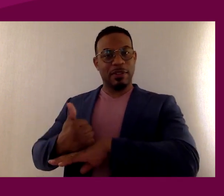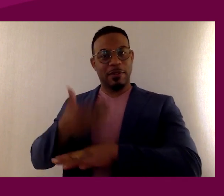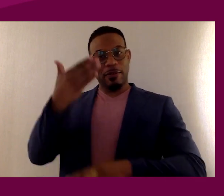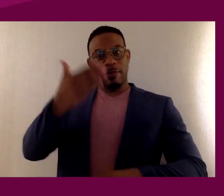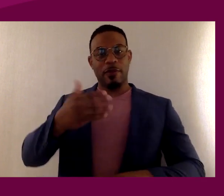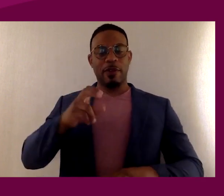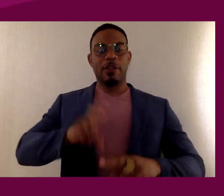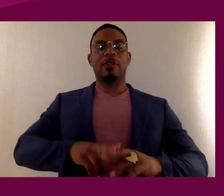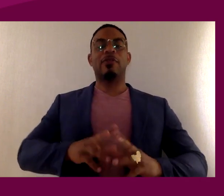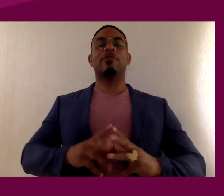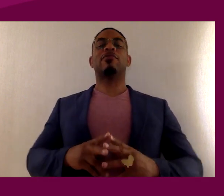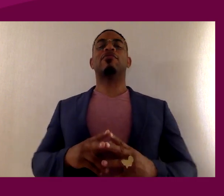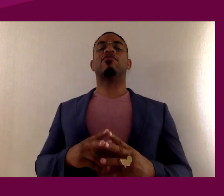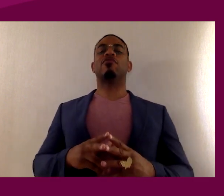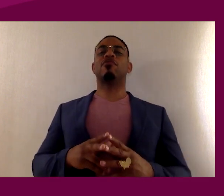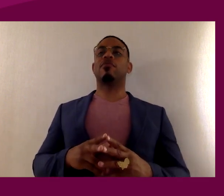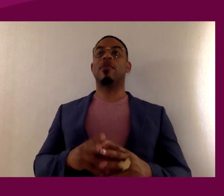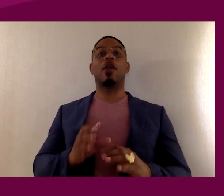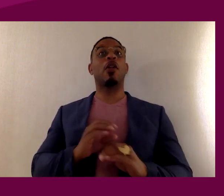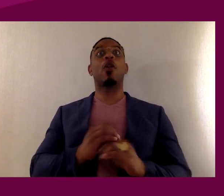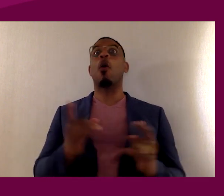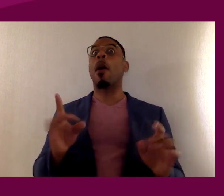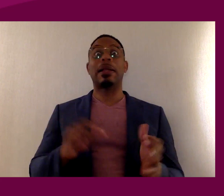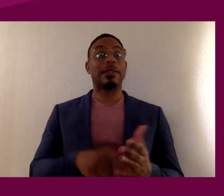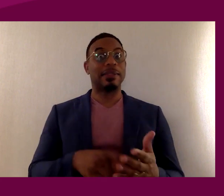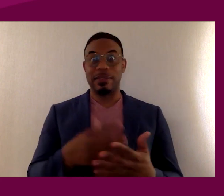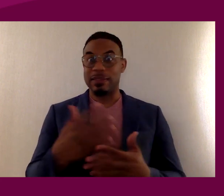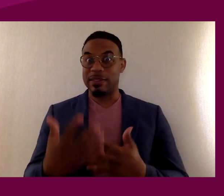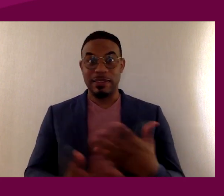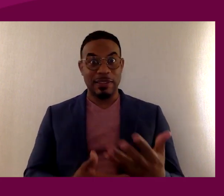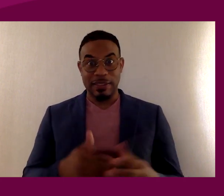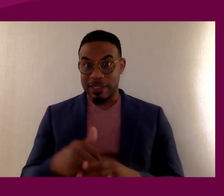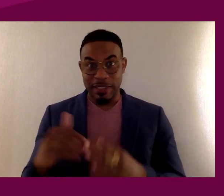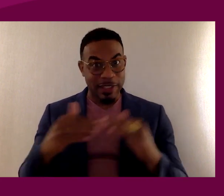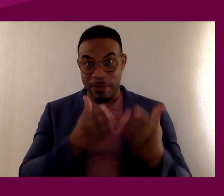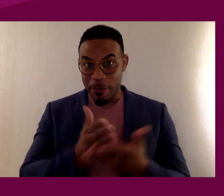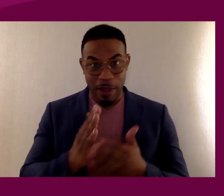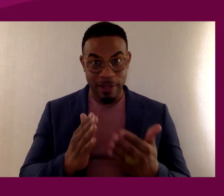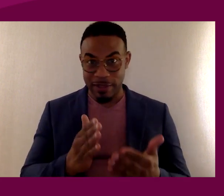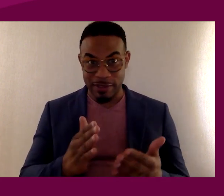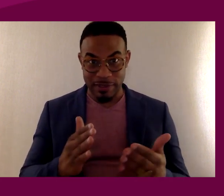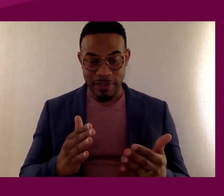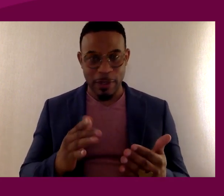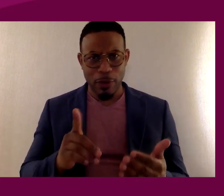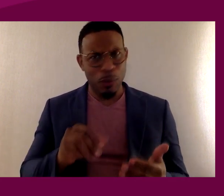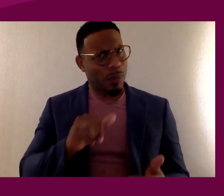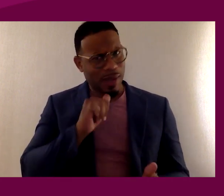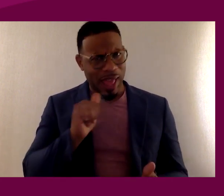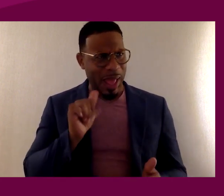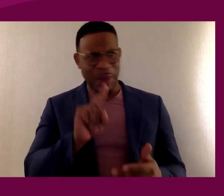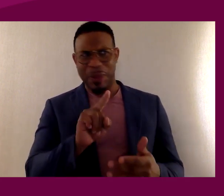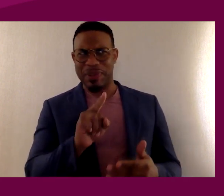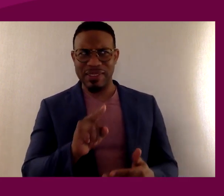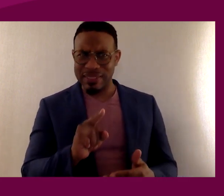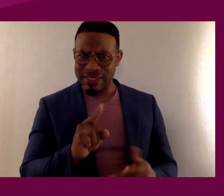go and sit in front of his church. Again, nobody does this in the civil rights and human rights